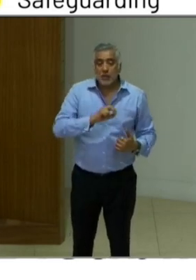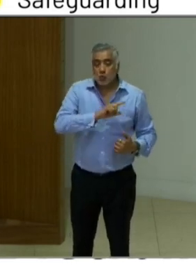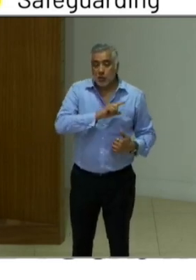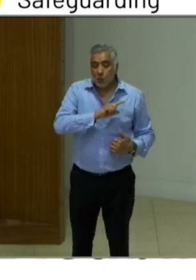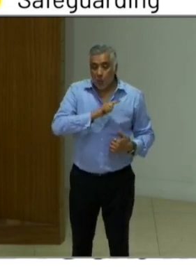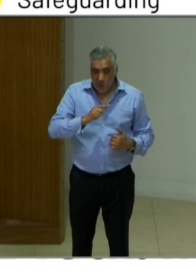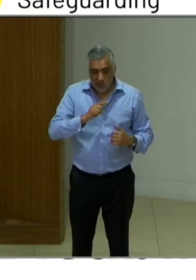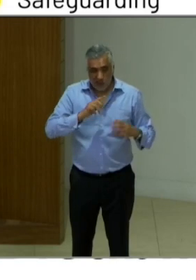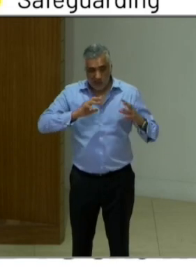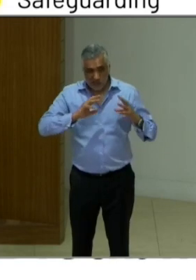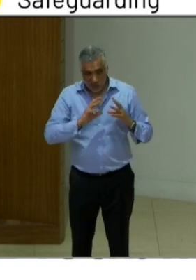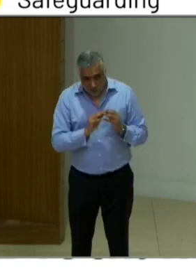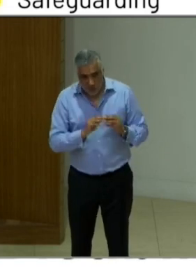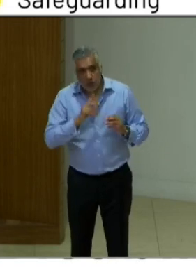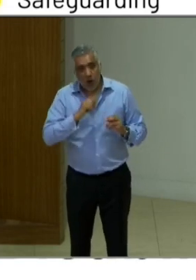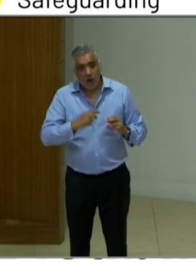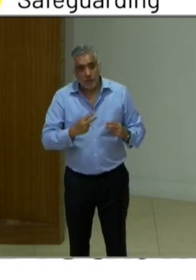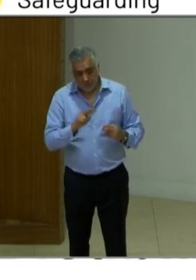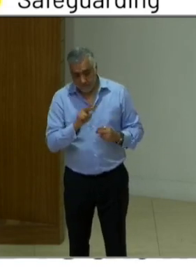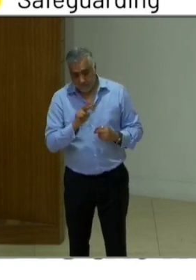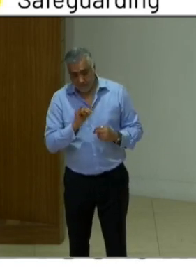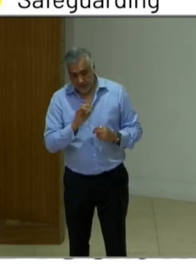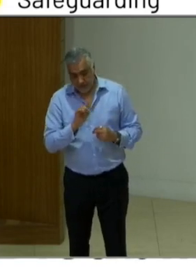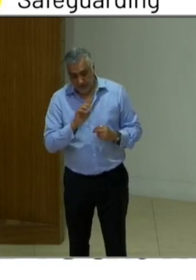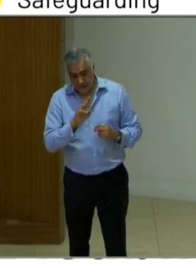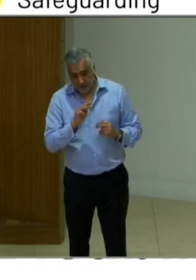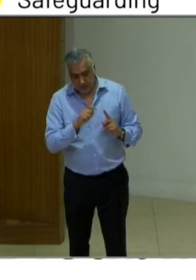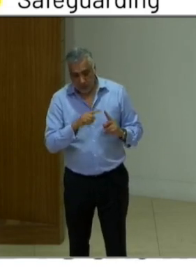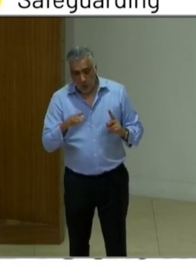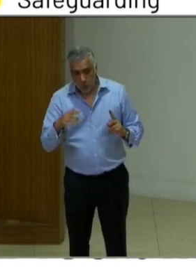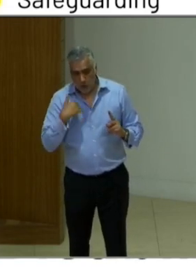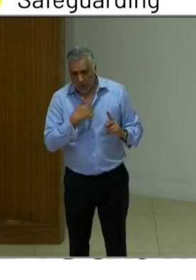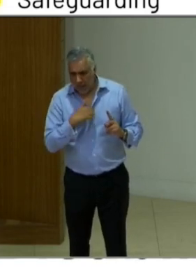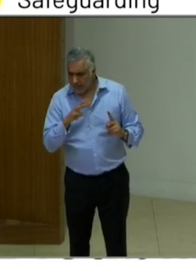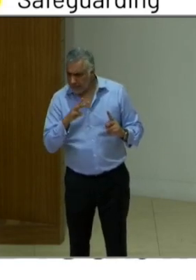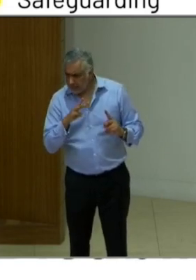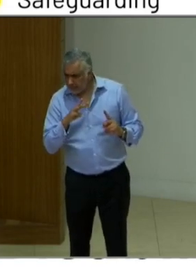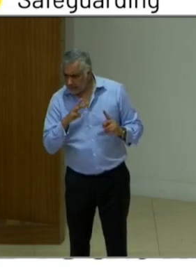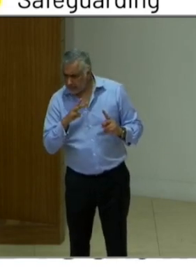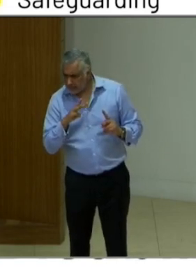on 'The Victim's Perspective' was still hampered by the limitations of pandemic